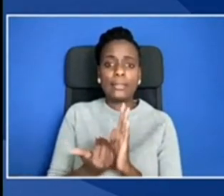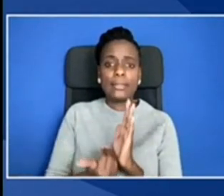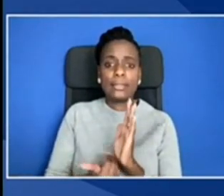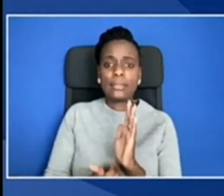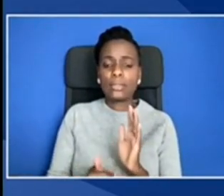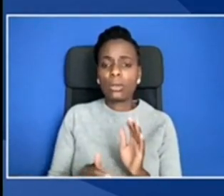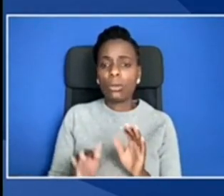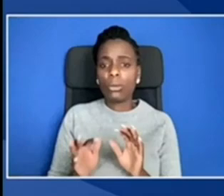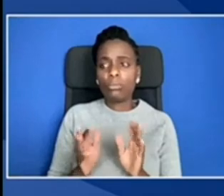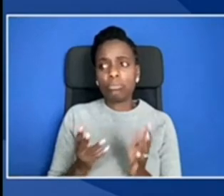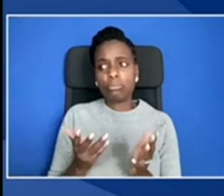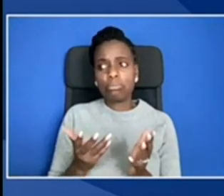it, I thought I'd bring that up here.